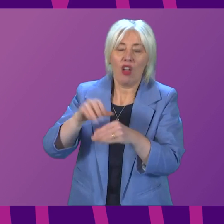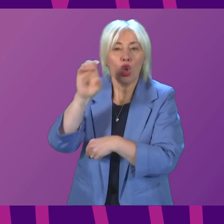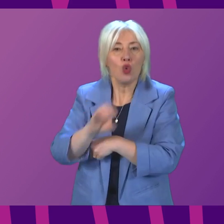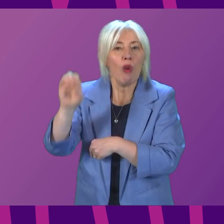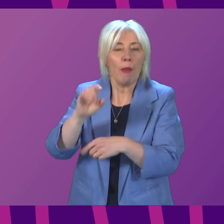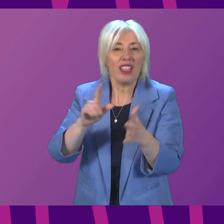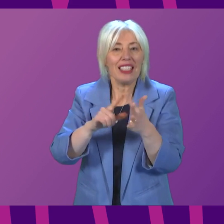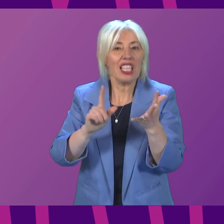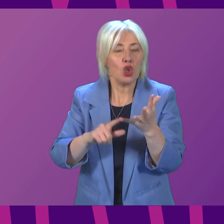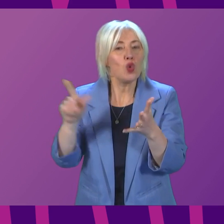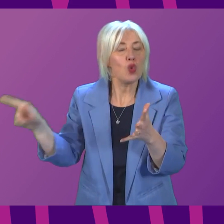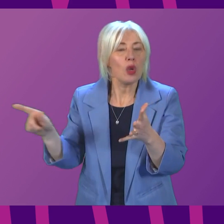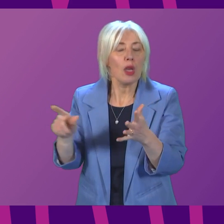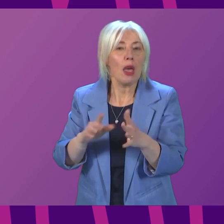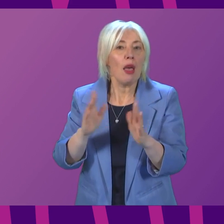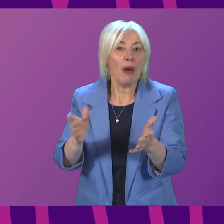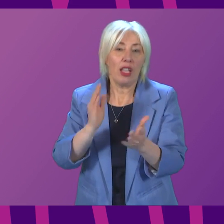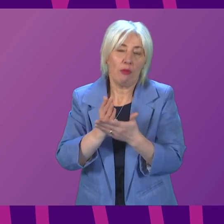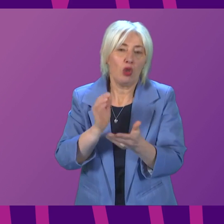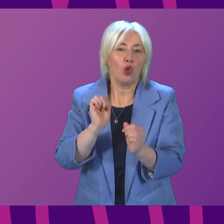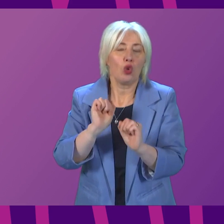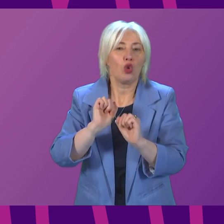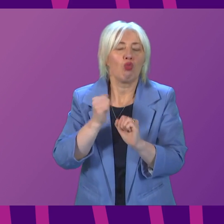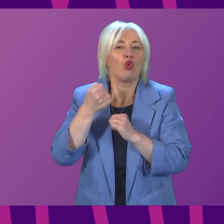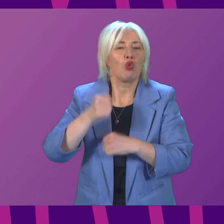and here we are, ripped out of the EU against our will.